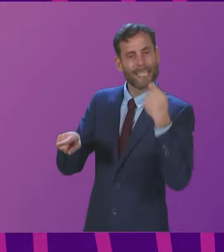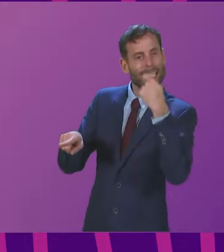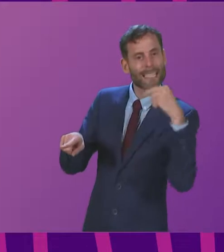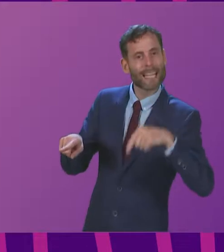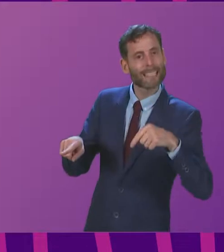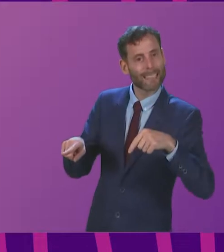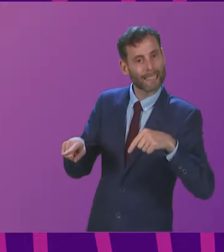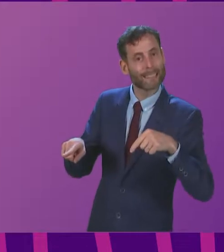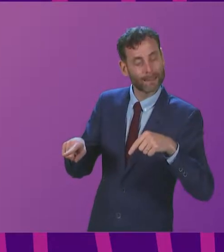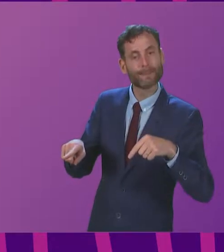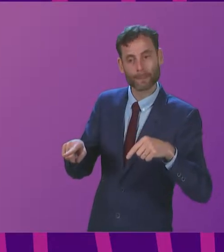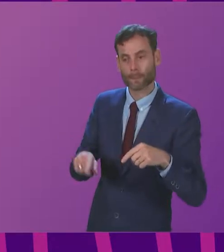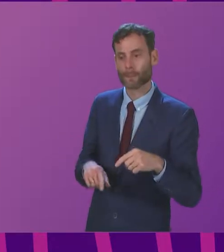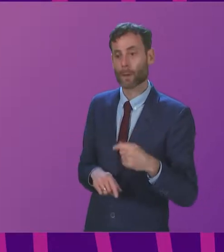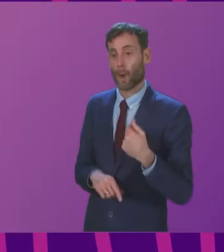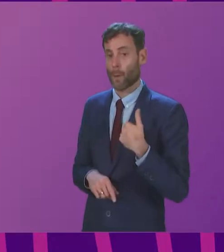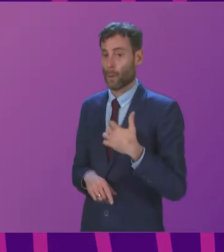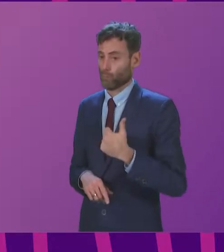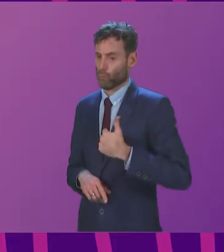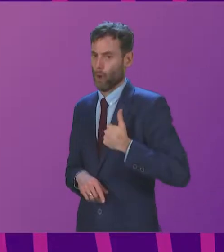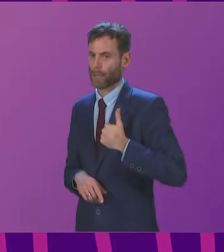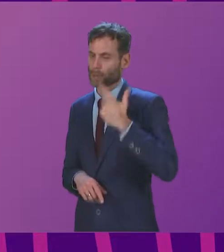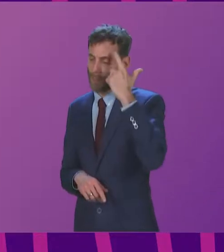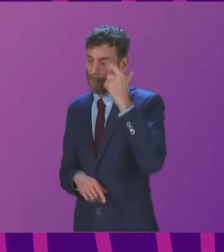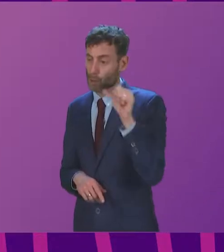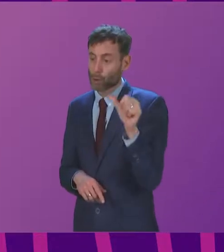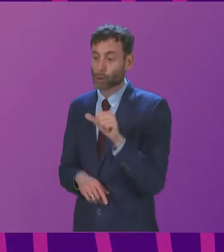to vaccination. We were right to consider extending the system further, and we are right to